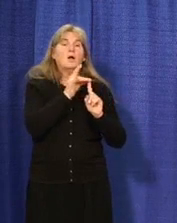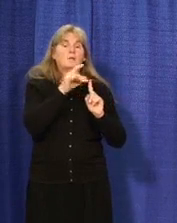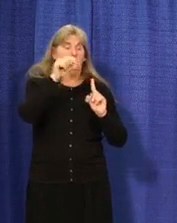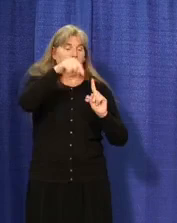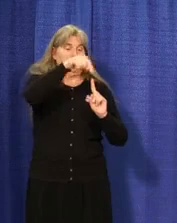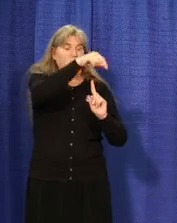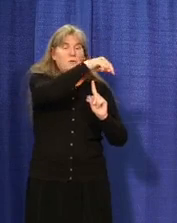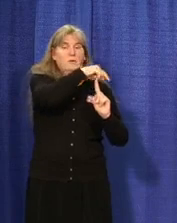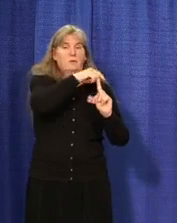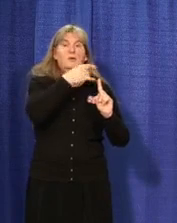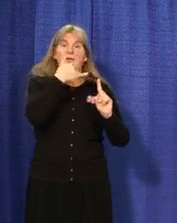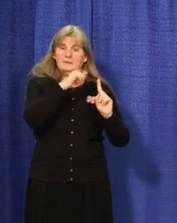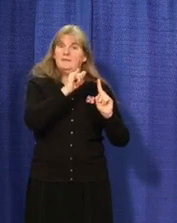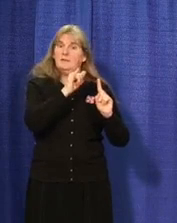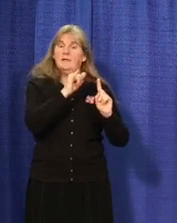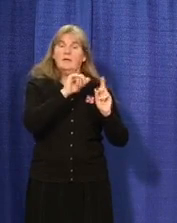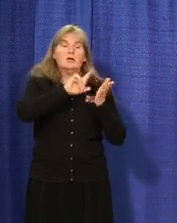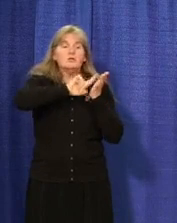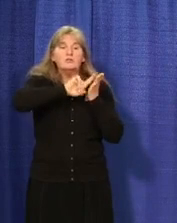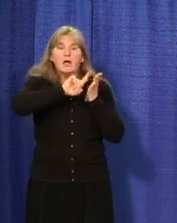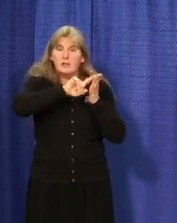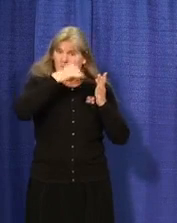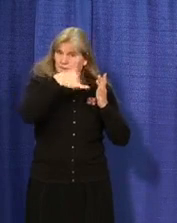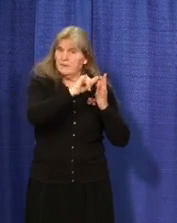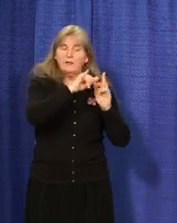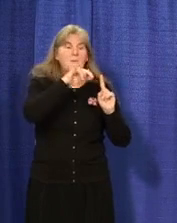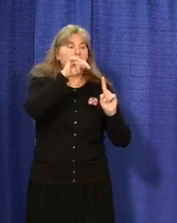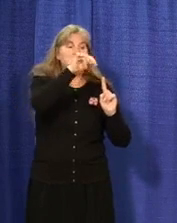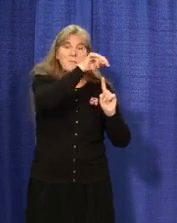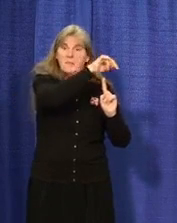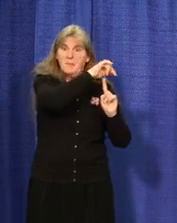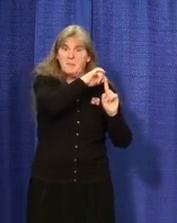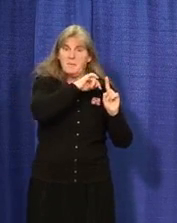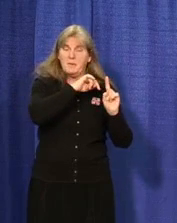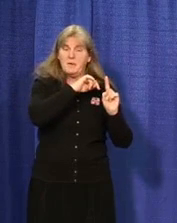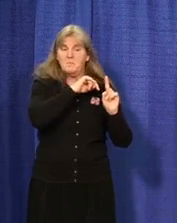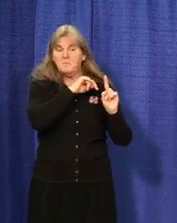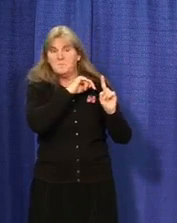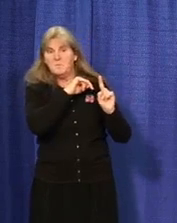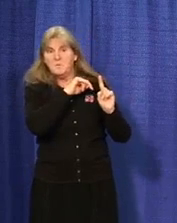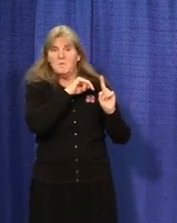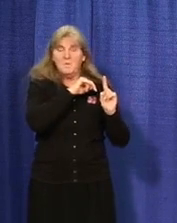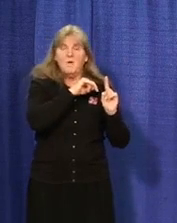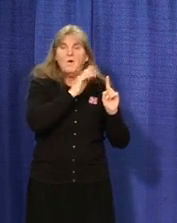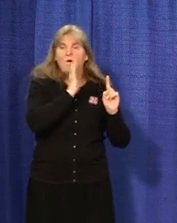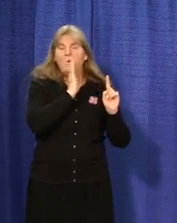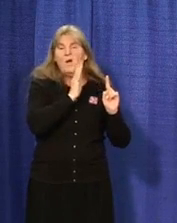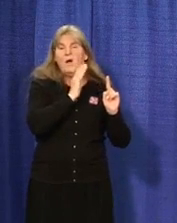still being done as of today. So we are expecting more test results over the next couple of